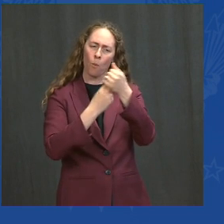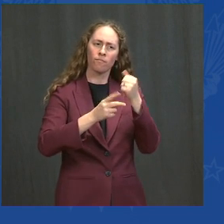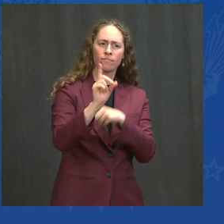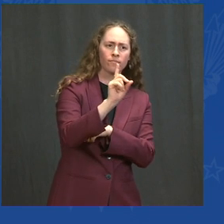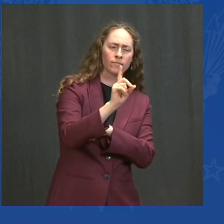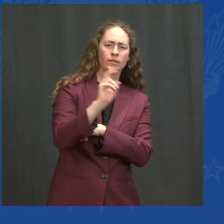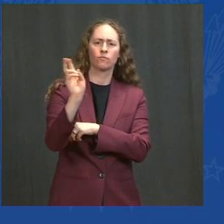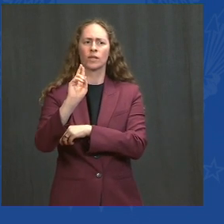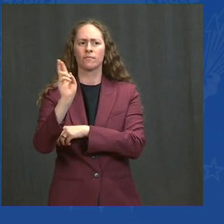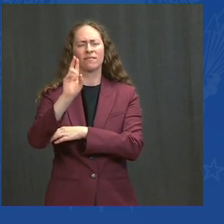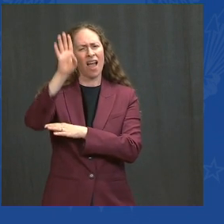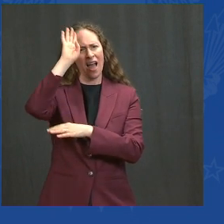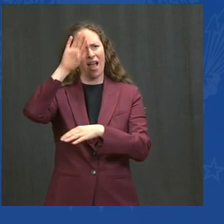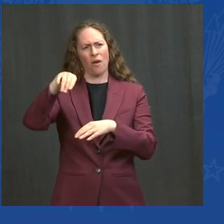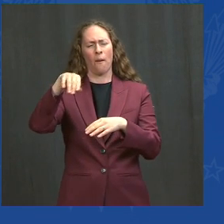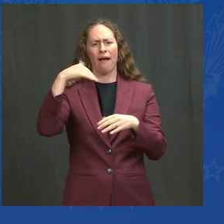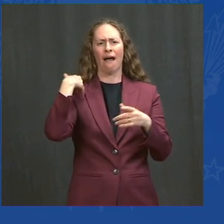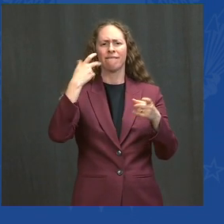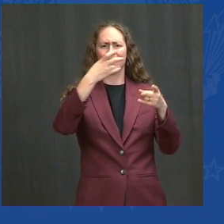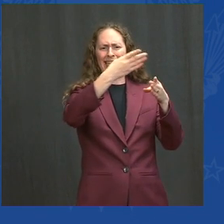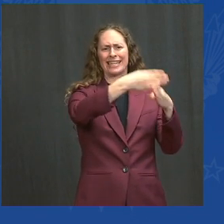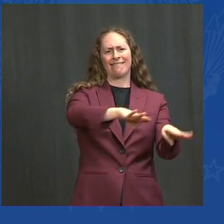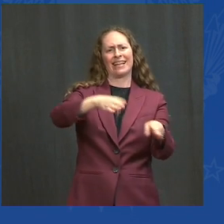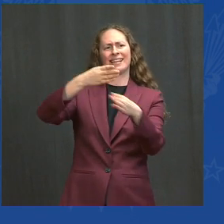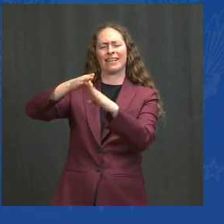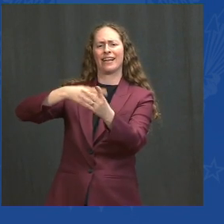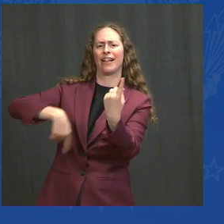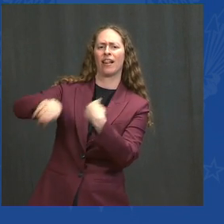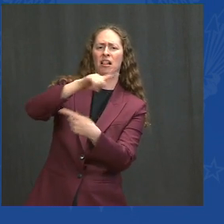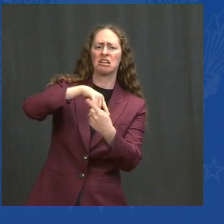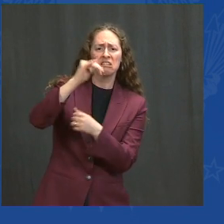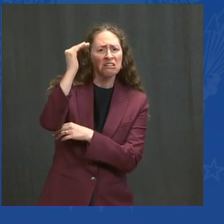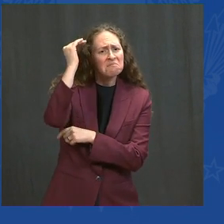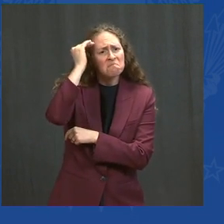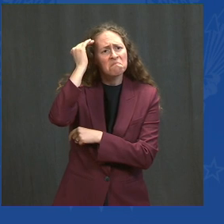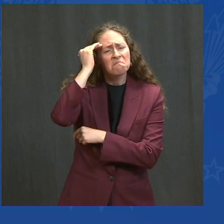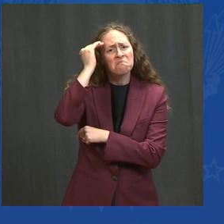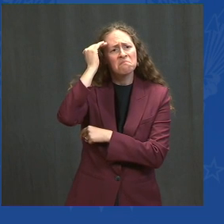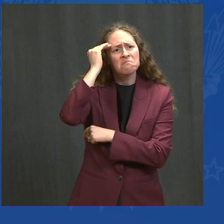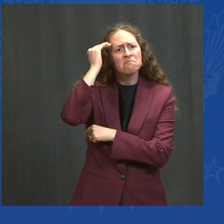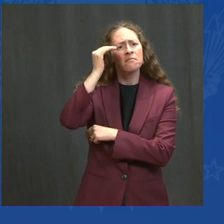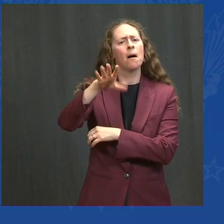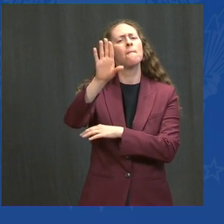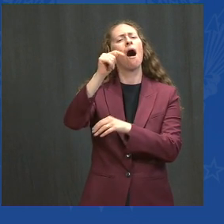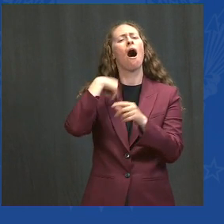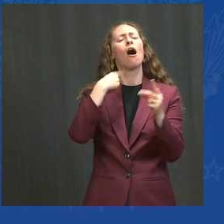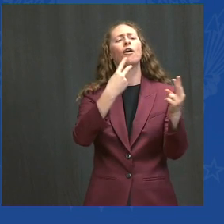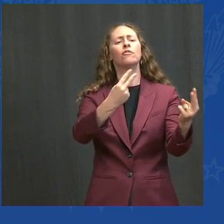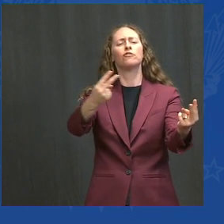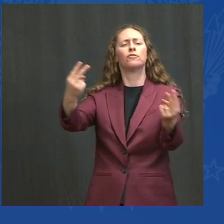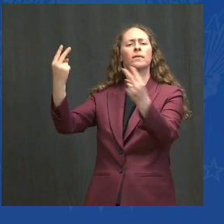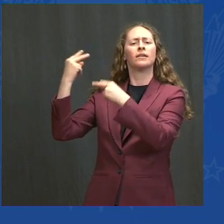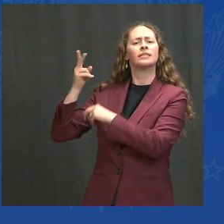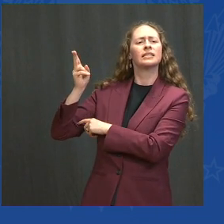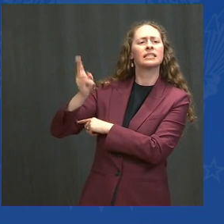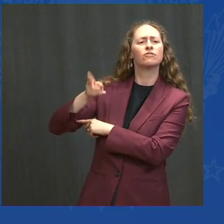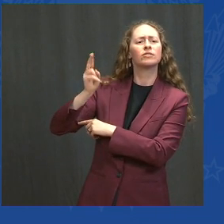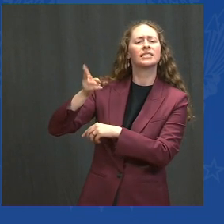But if you look back across our history, from the Transcontinental Railroad to the creation of the Internet, you can see the truth in that idea,